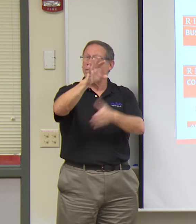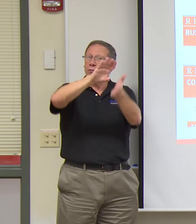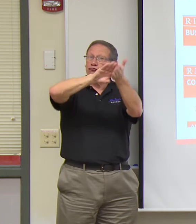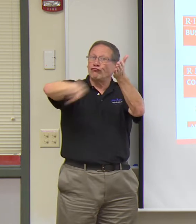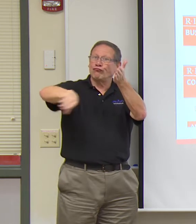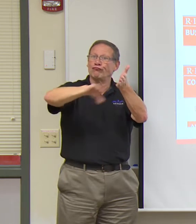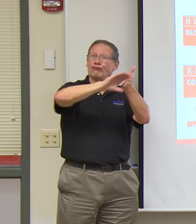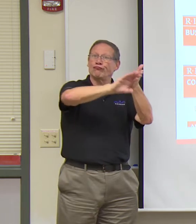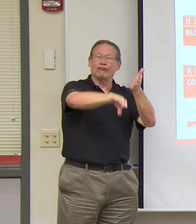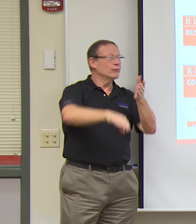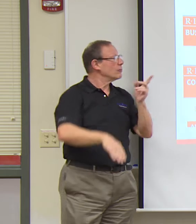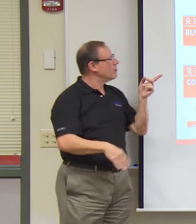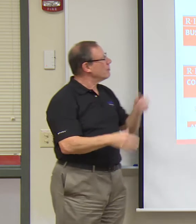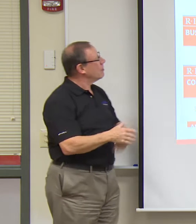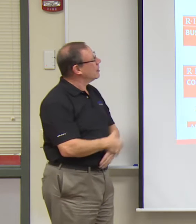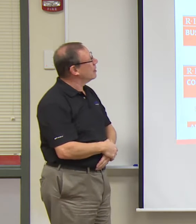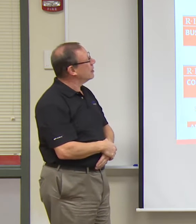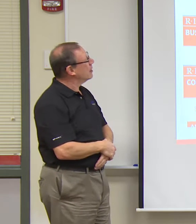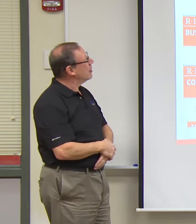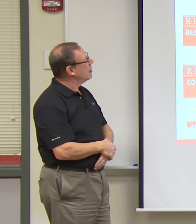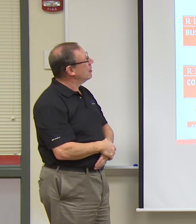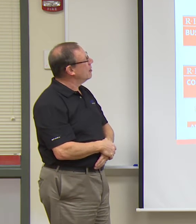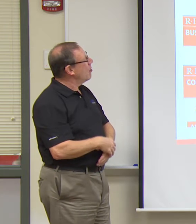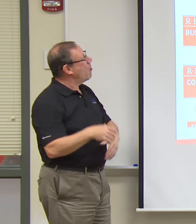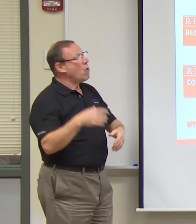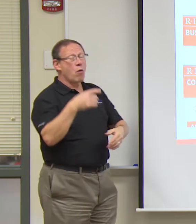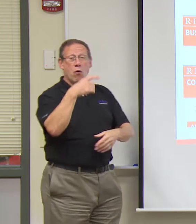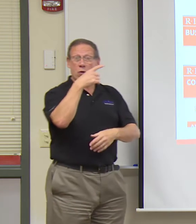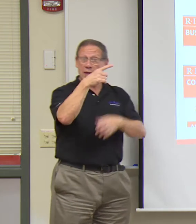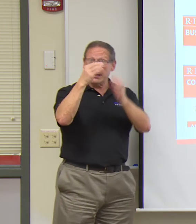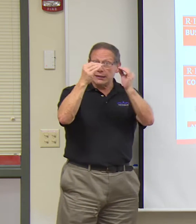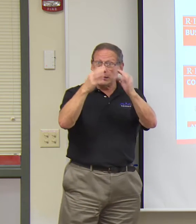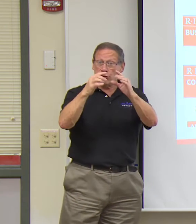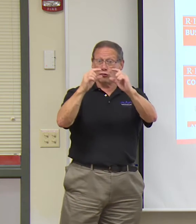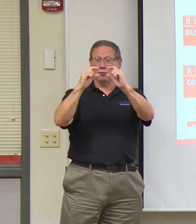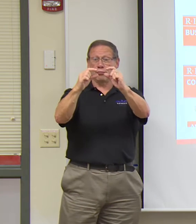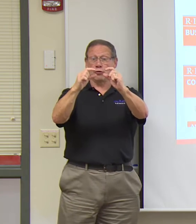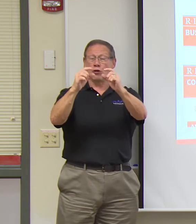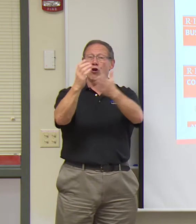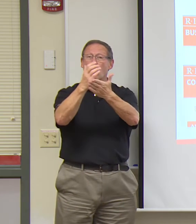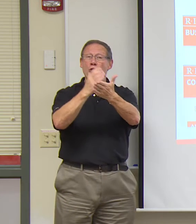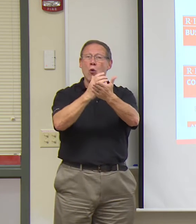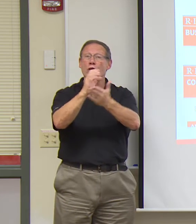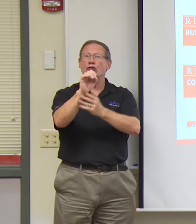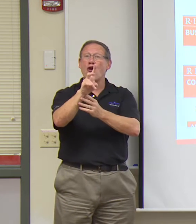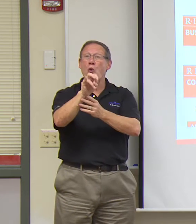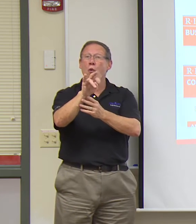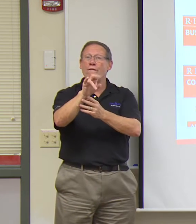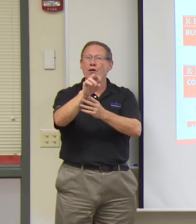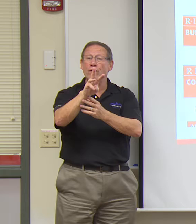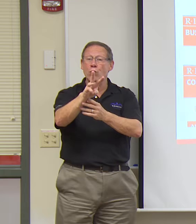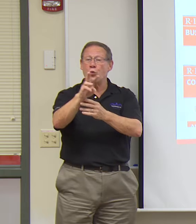she put the course overview and outline on there so students could always get to those easily.